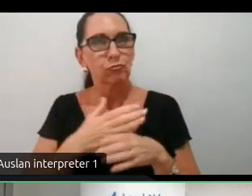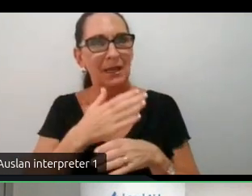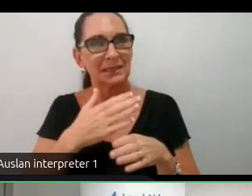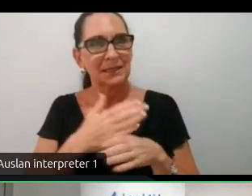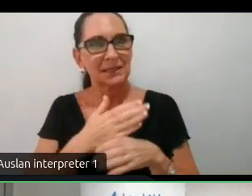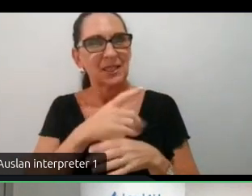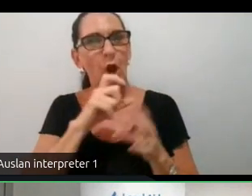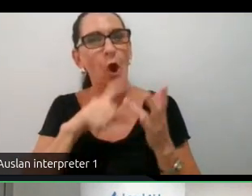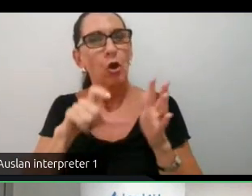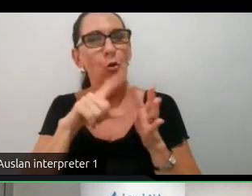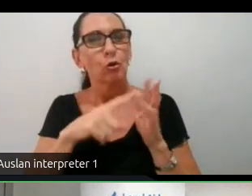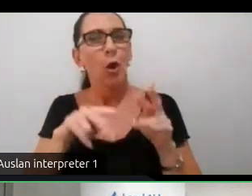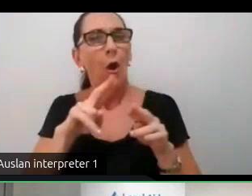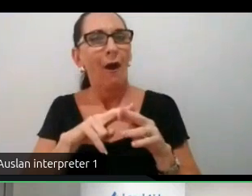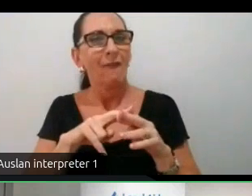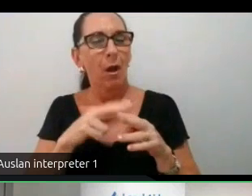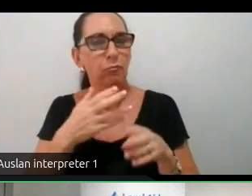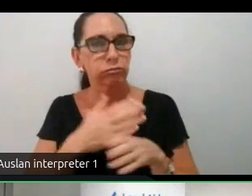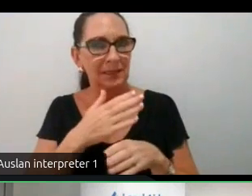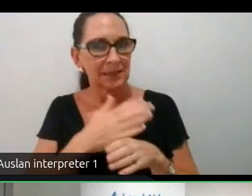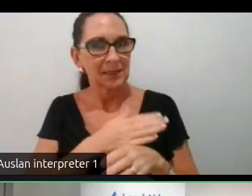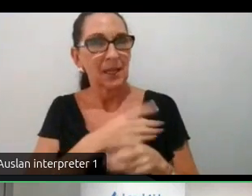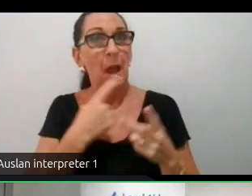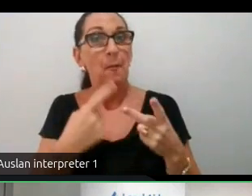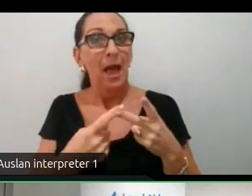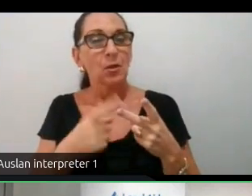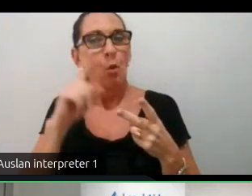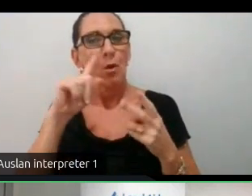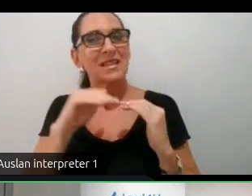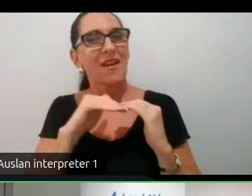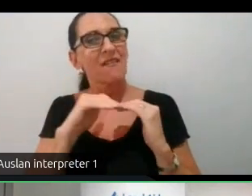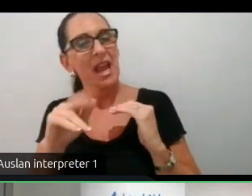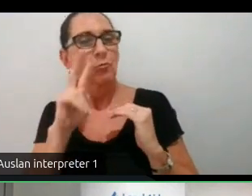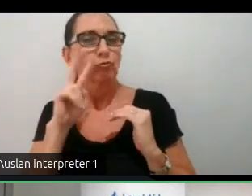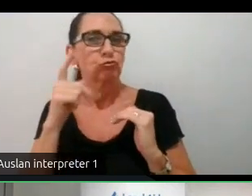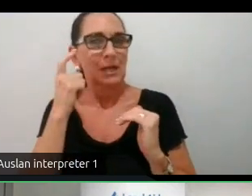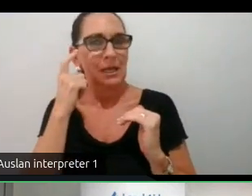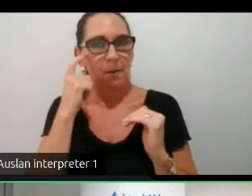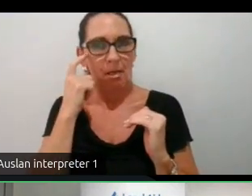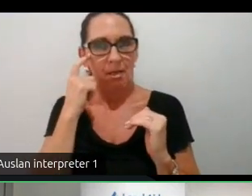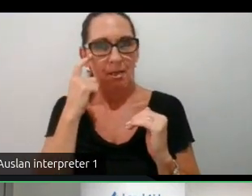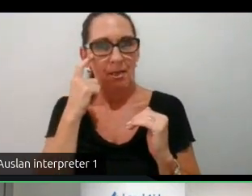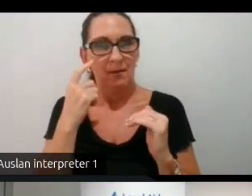the general insurance code of practice and what's fair and reasonable in all the circumstances. So,